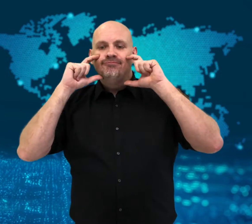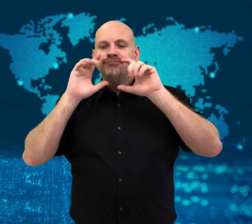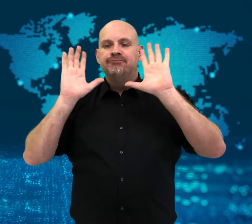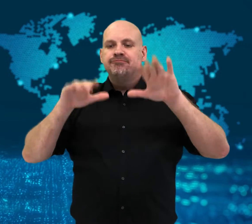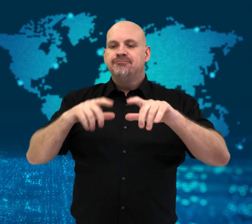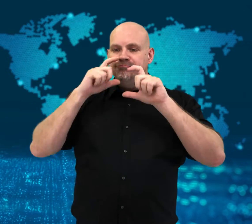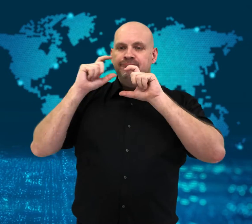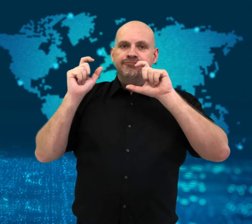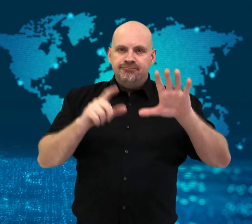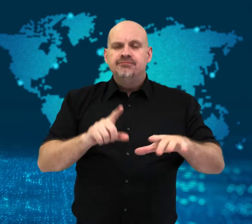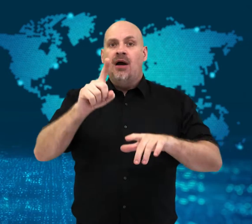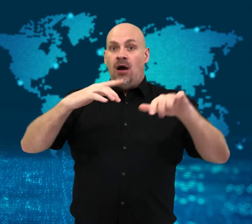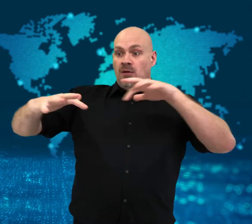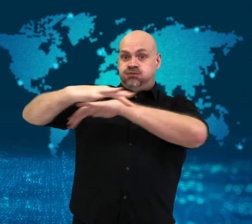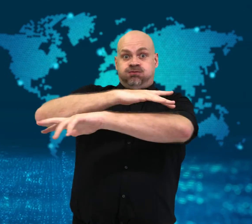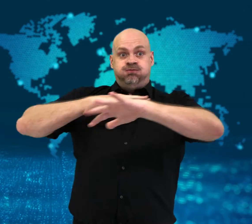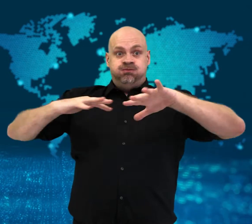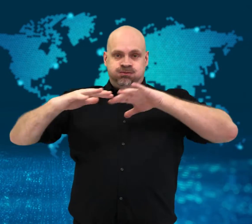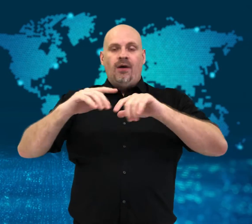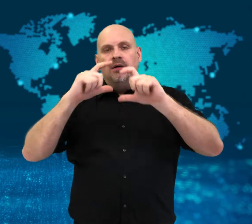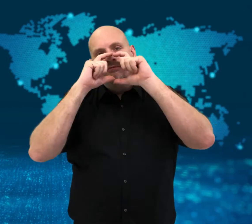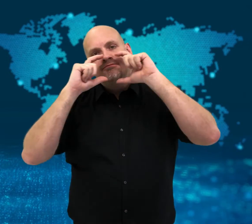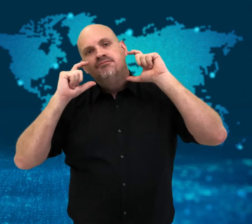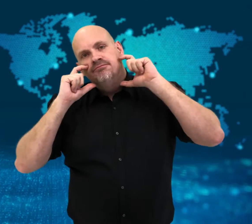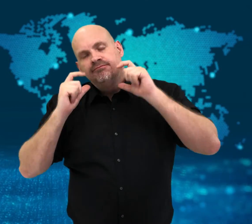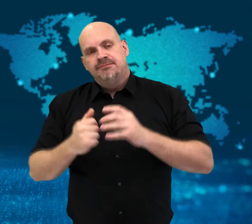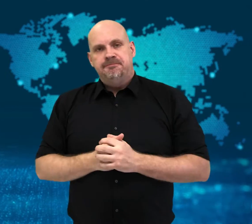mask unless in a crowd.